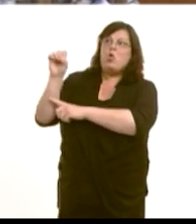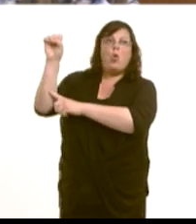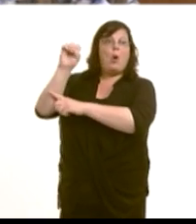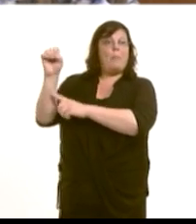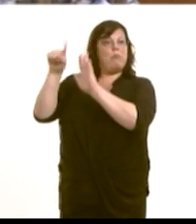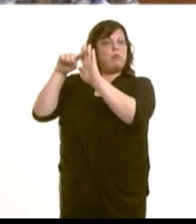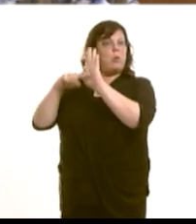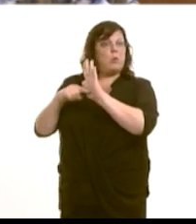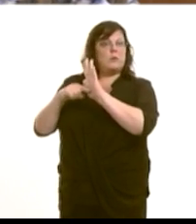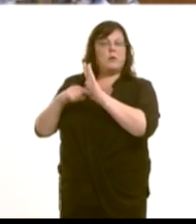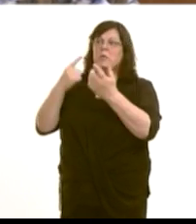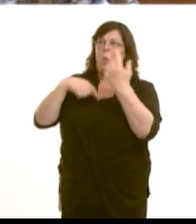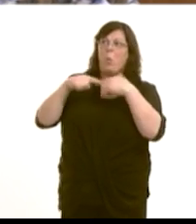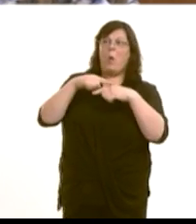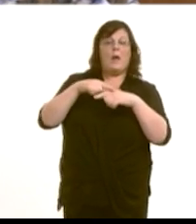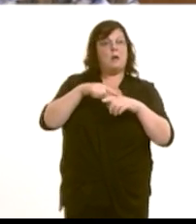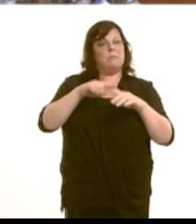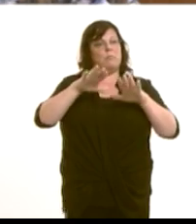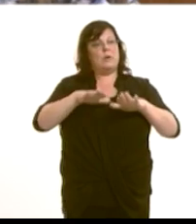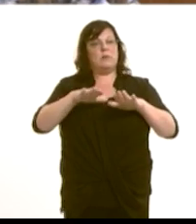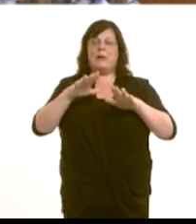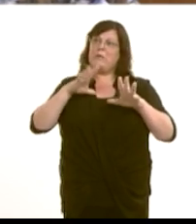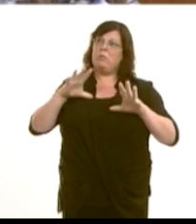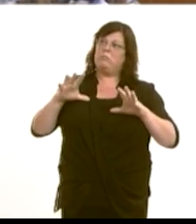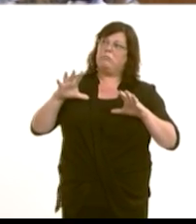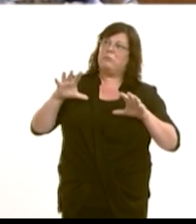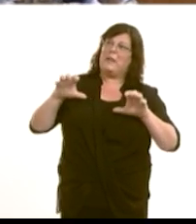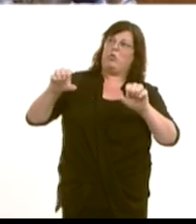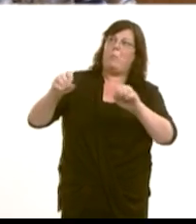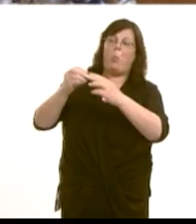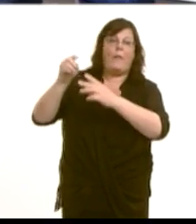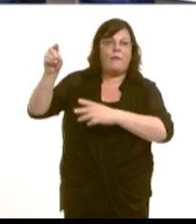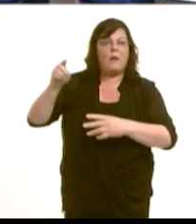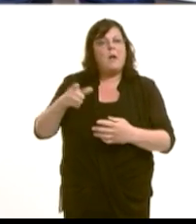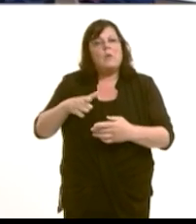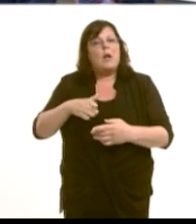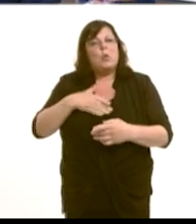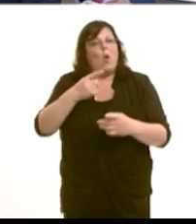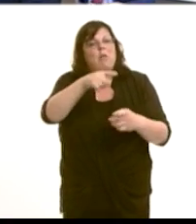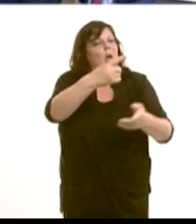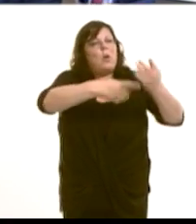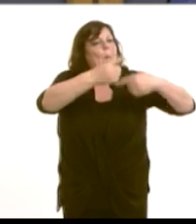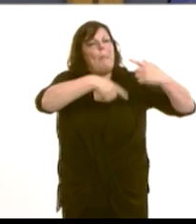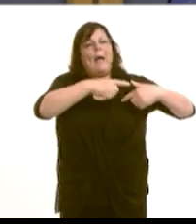caught up with the rest. What I want to make sure is that we donít lose the drive that has existed for the past 30 years.